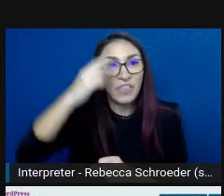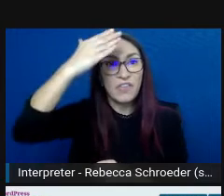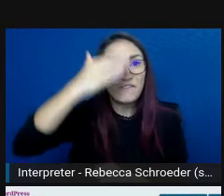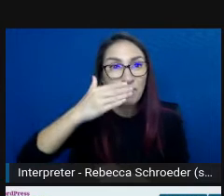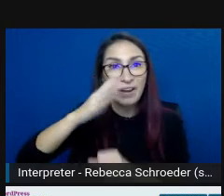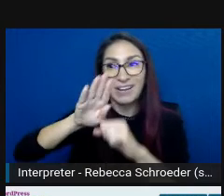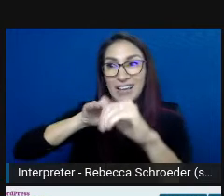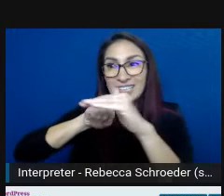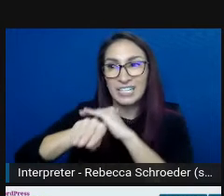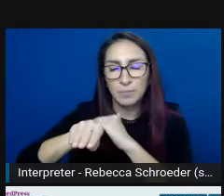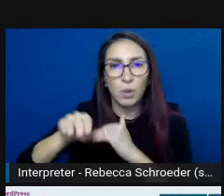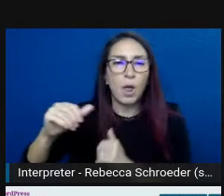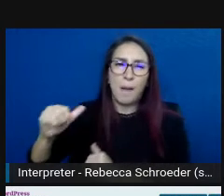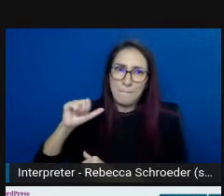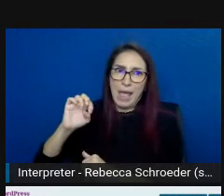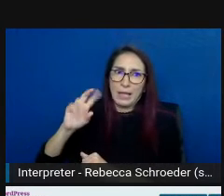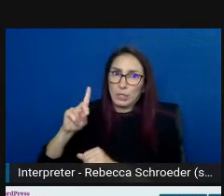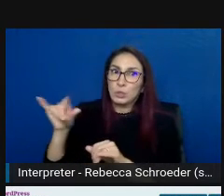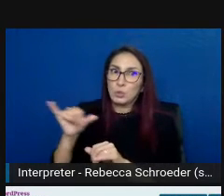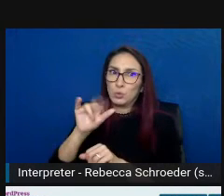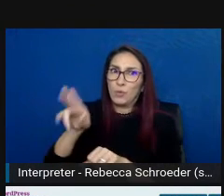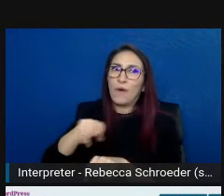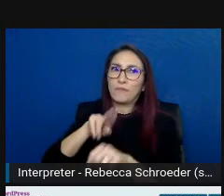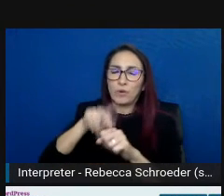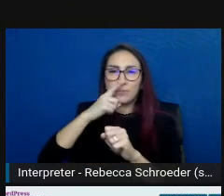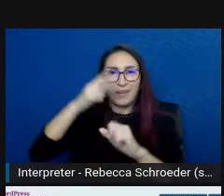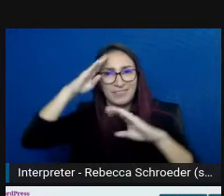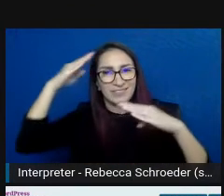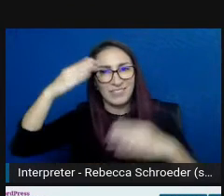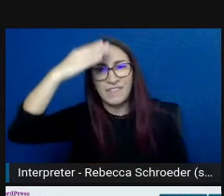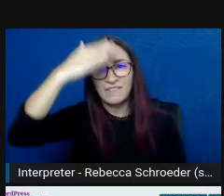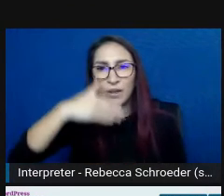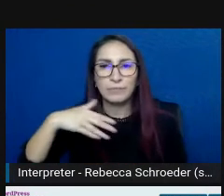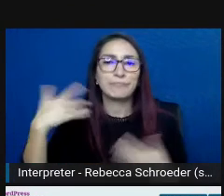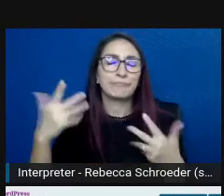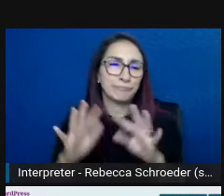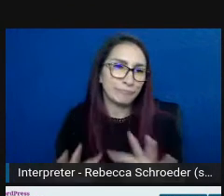I spent a lot of time to refactor the code as a proof of concept